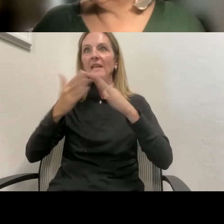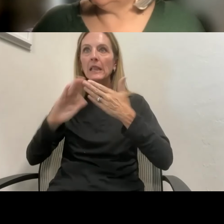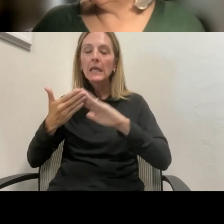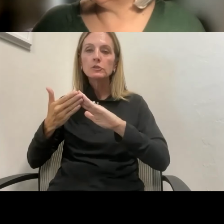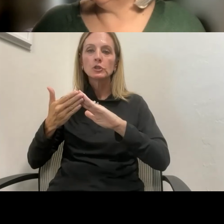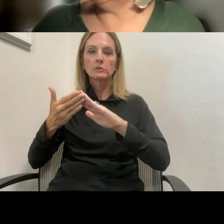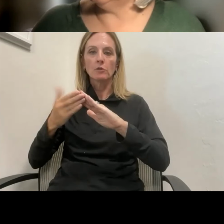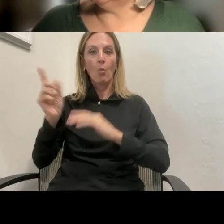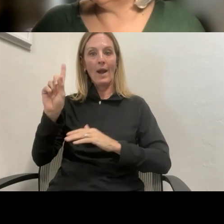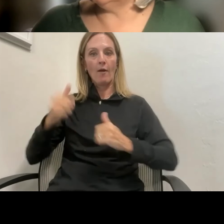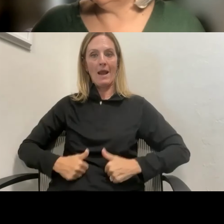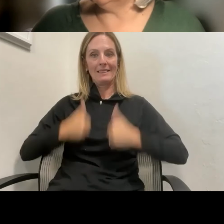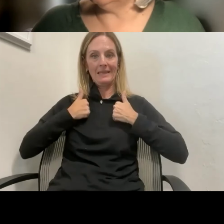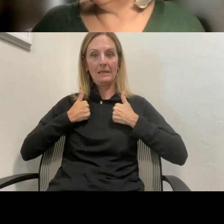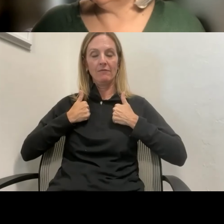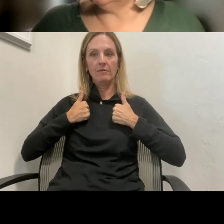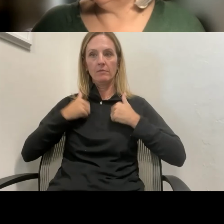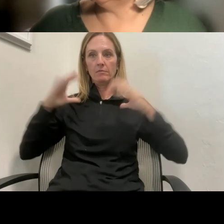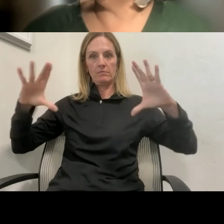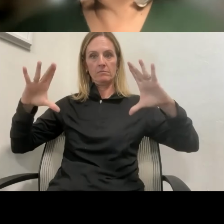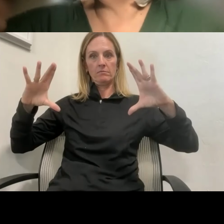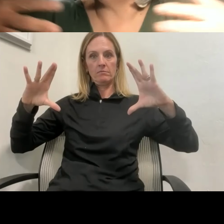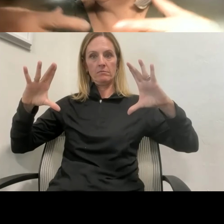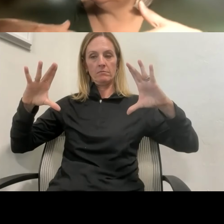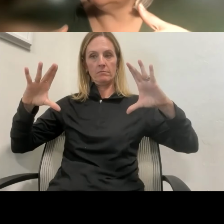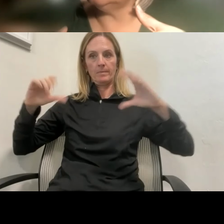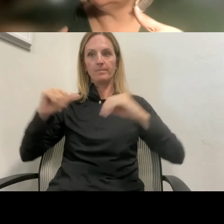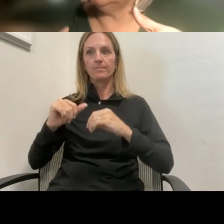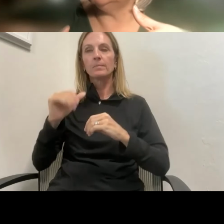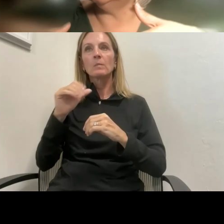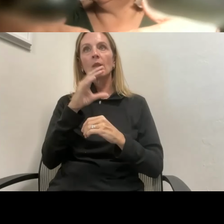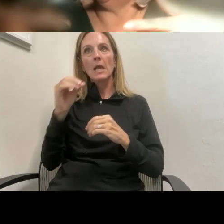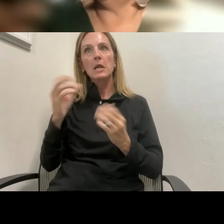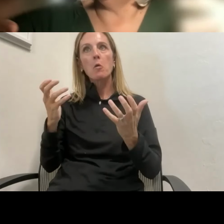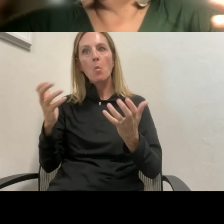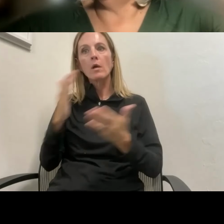and there's so many features there that I want to have some safety, I want to have